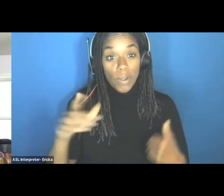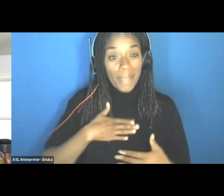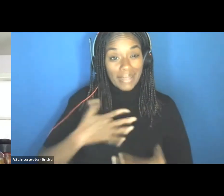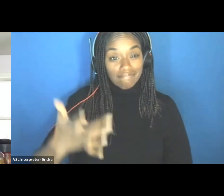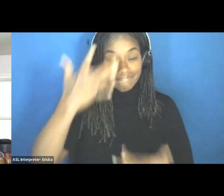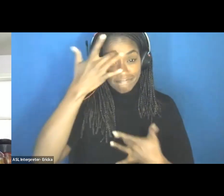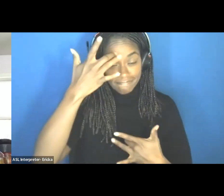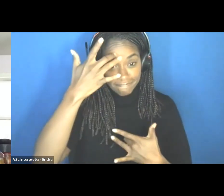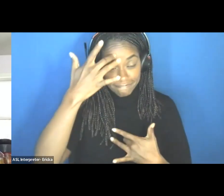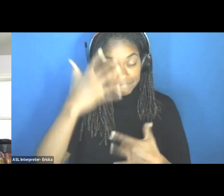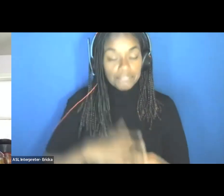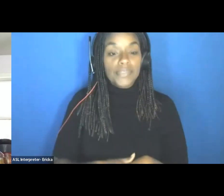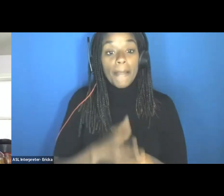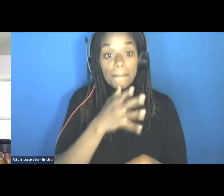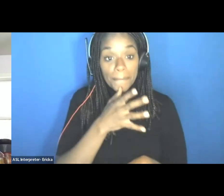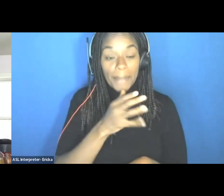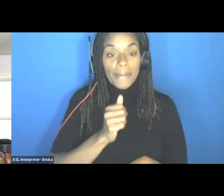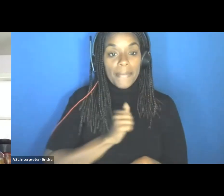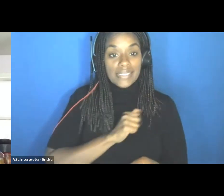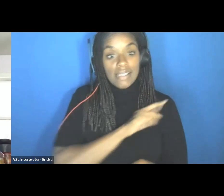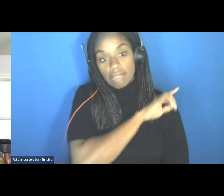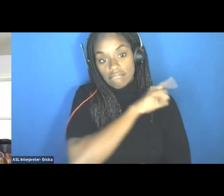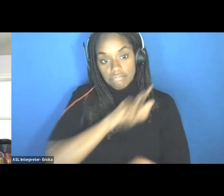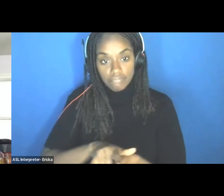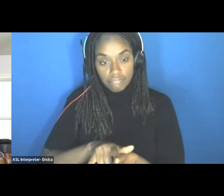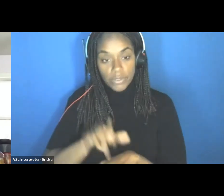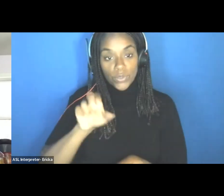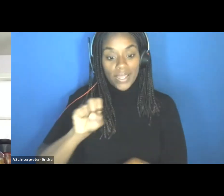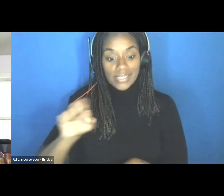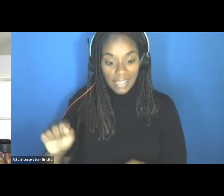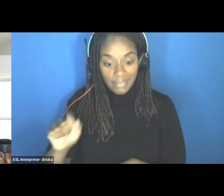I actually grew up and shuffled from place to place in such of a cure until my mom and islanded here in the United States.